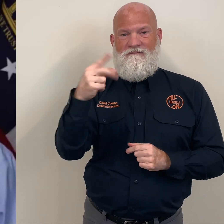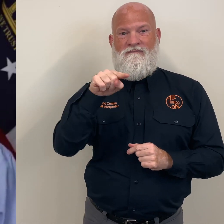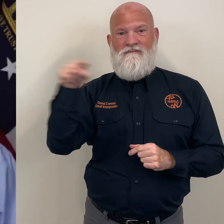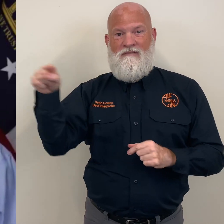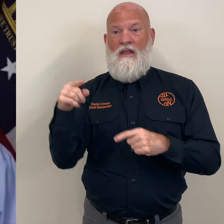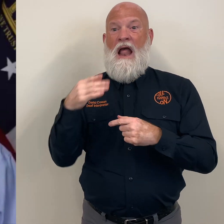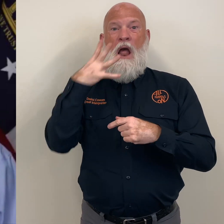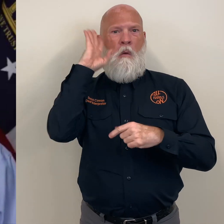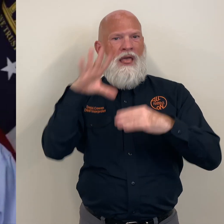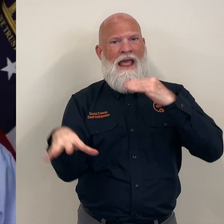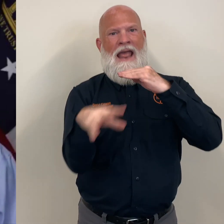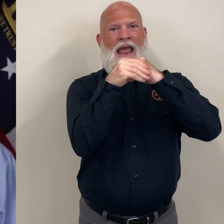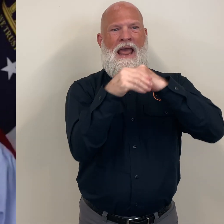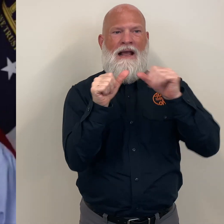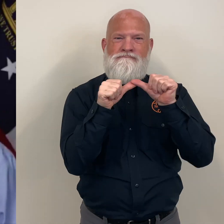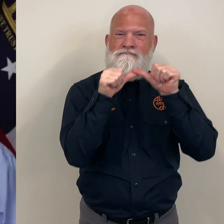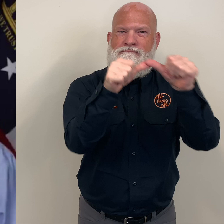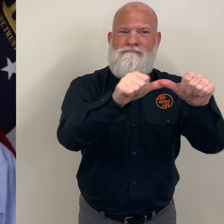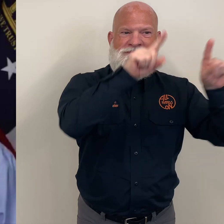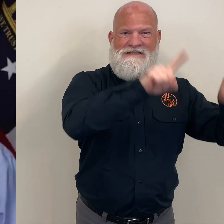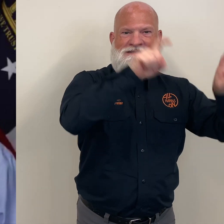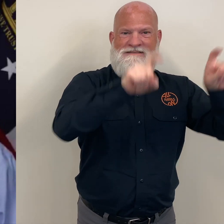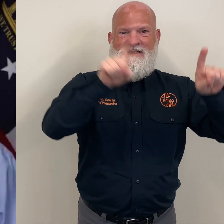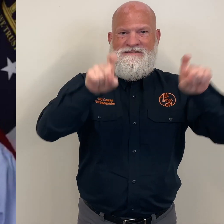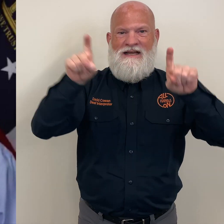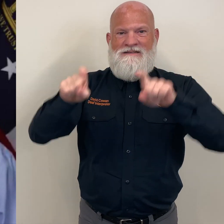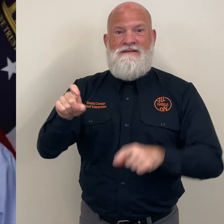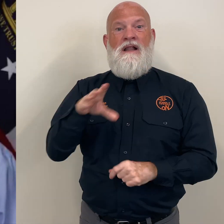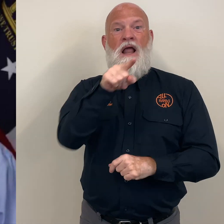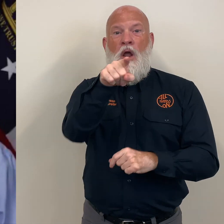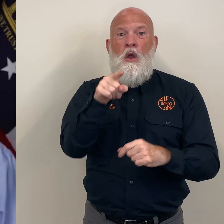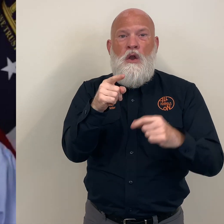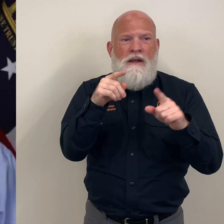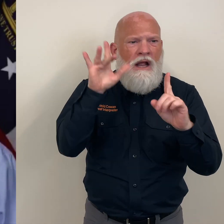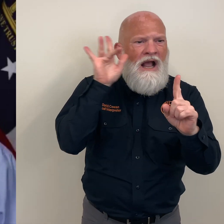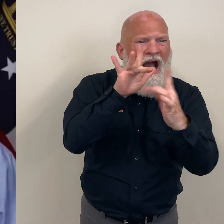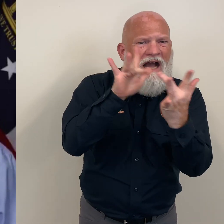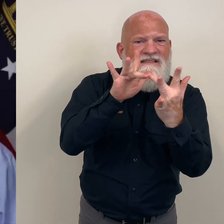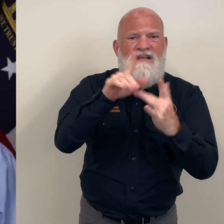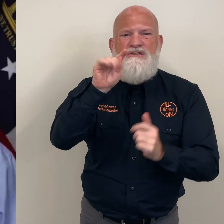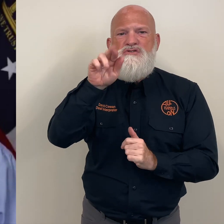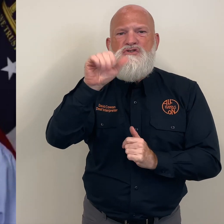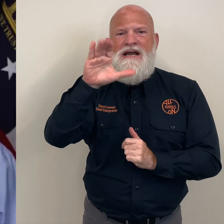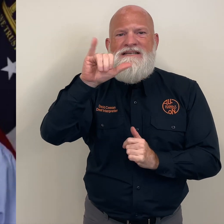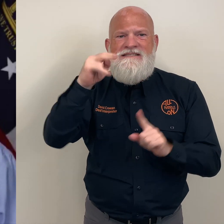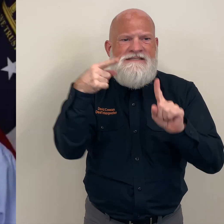across Georgia, ramp up contact tracing, and maintain effective emergency